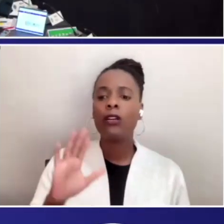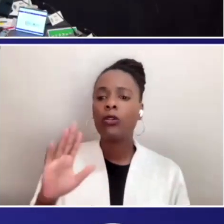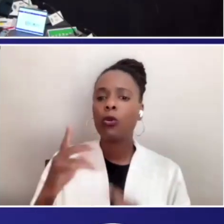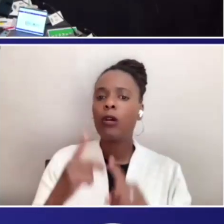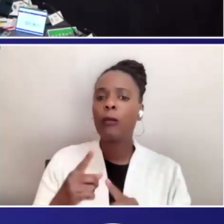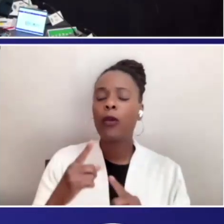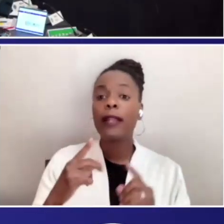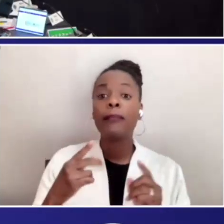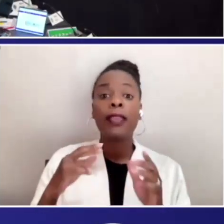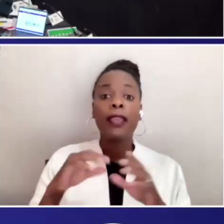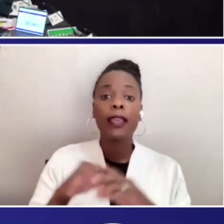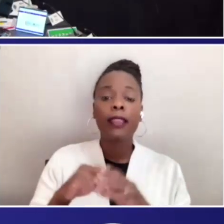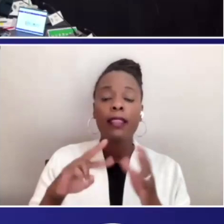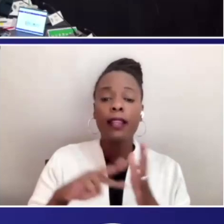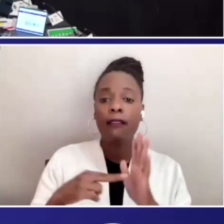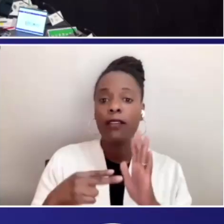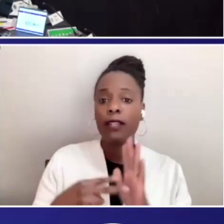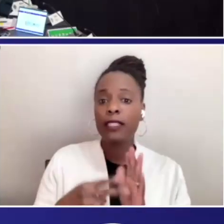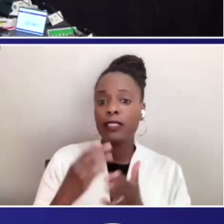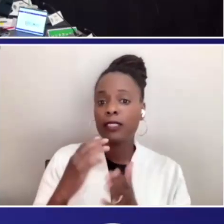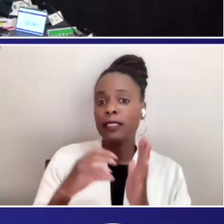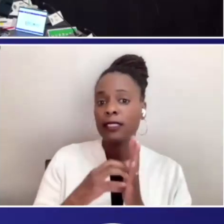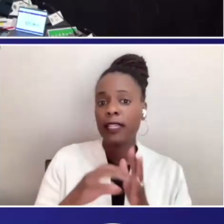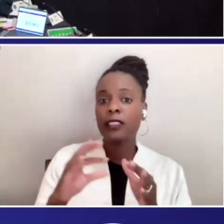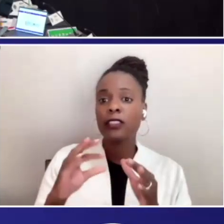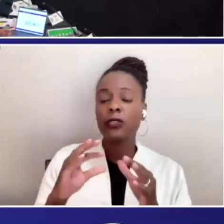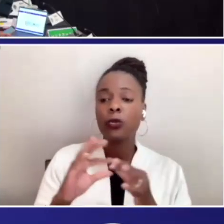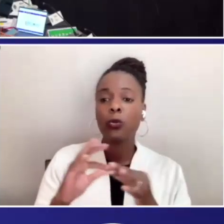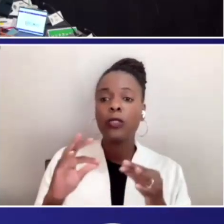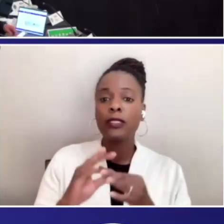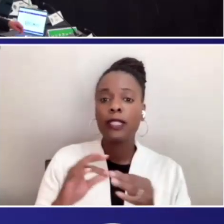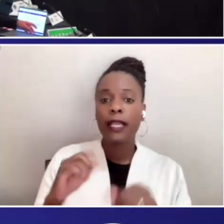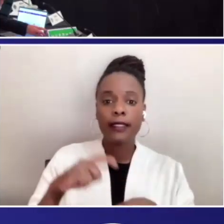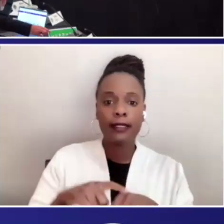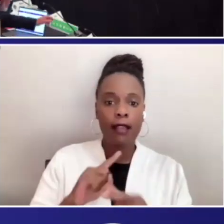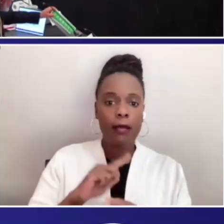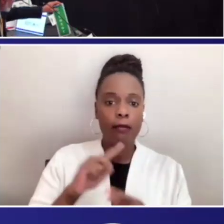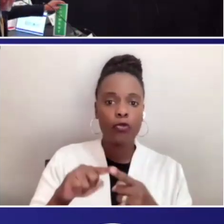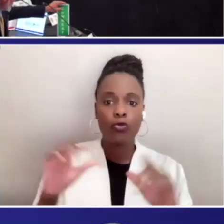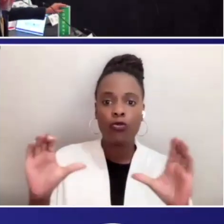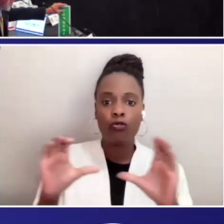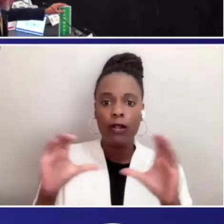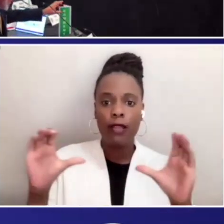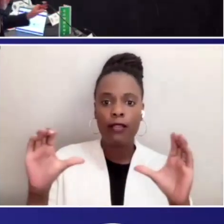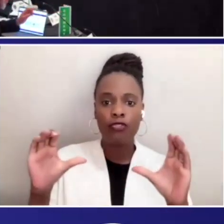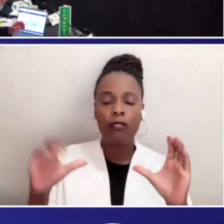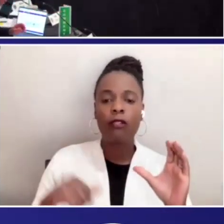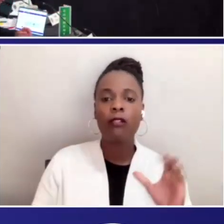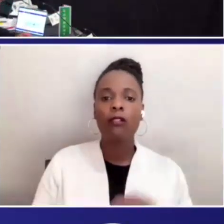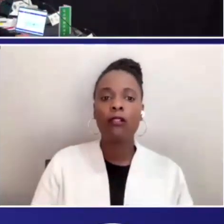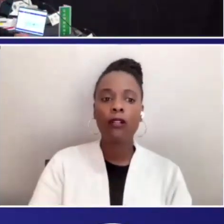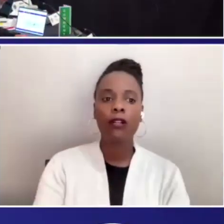we talk about what expected time to credential is. And that is -- is, is that what you're